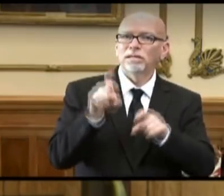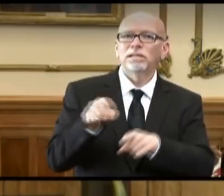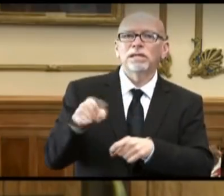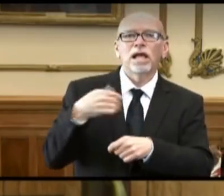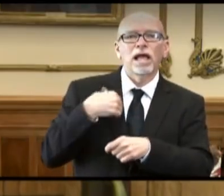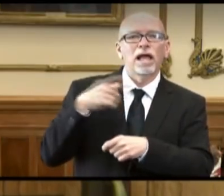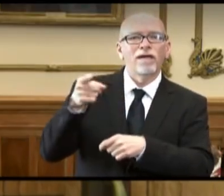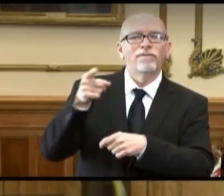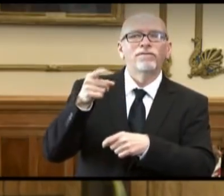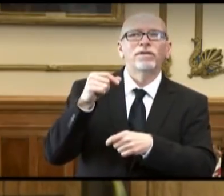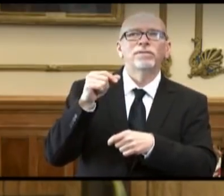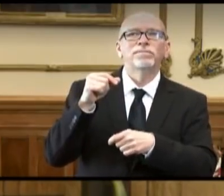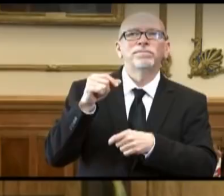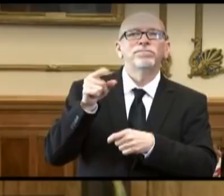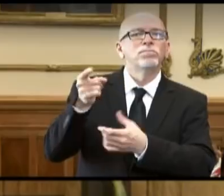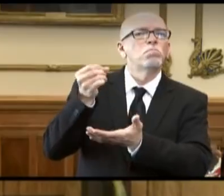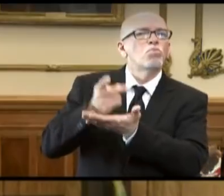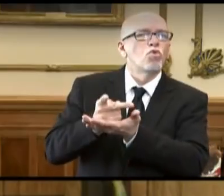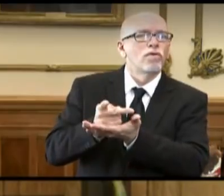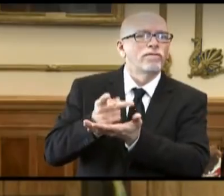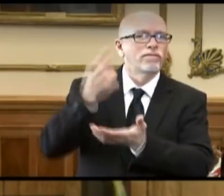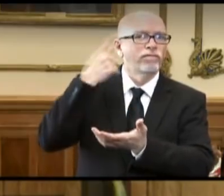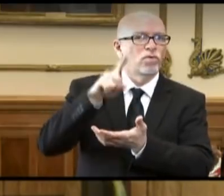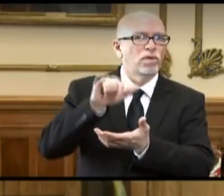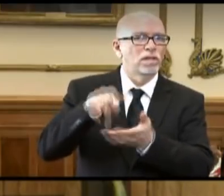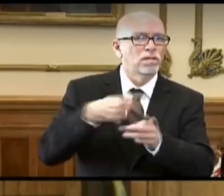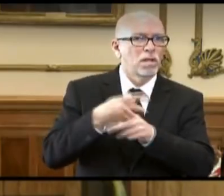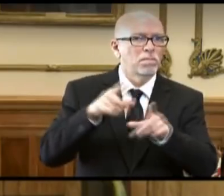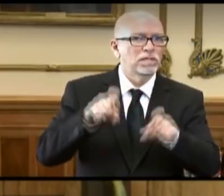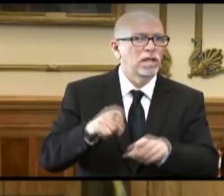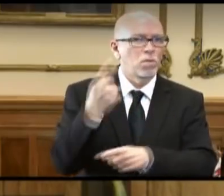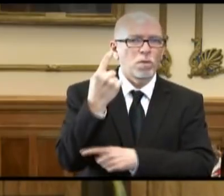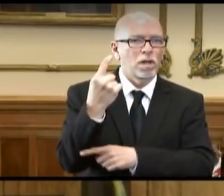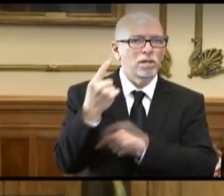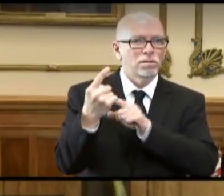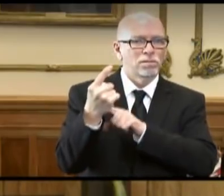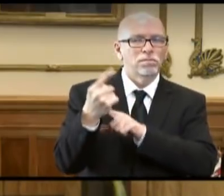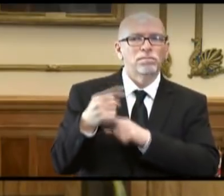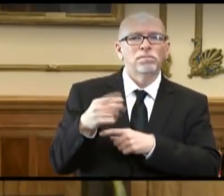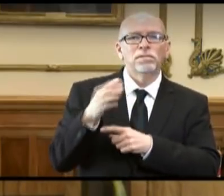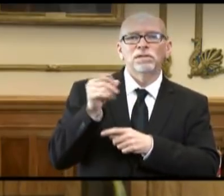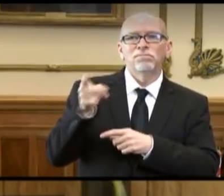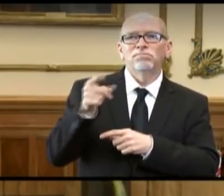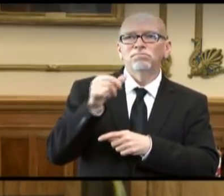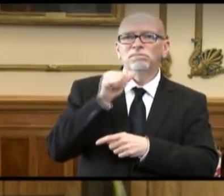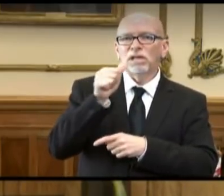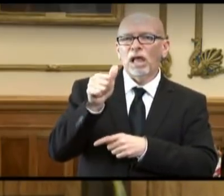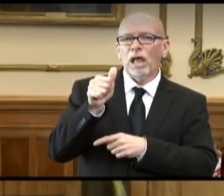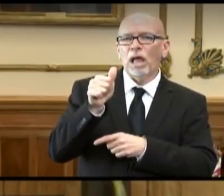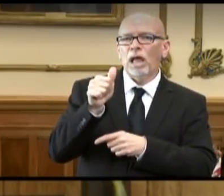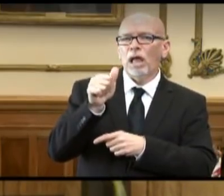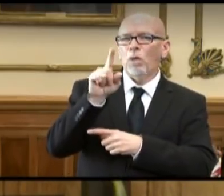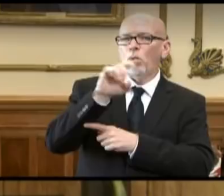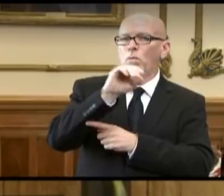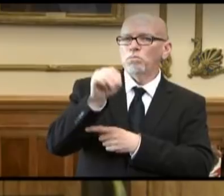IS WIDESPREAD WILL BE VERY, VERY HELPFUL. THE FDA HAS SPECIFICALLY SENT US WARNING THAT THERE IS ONE THAT